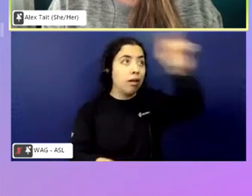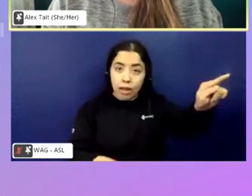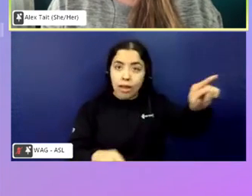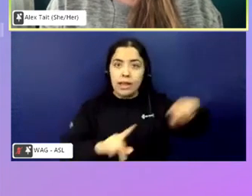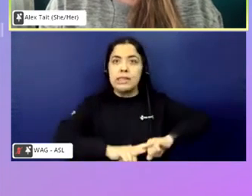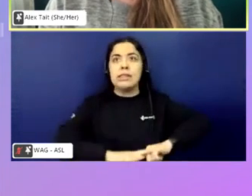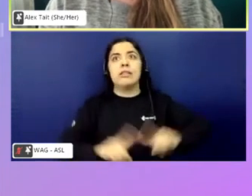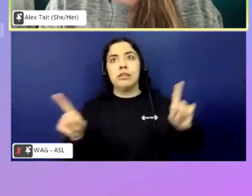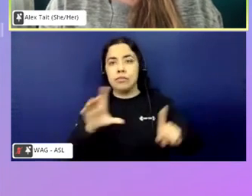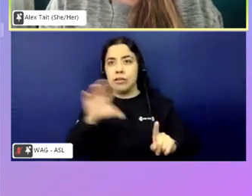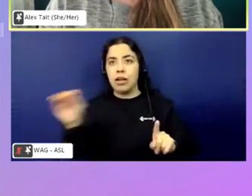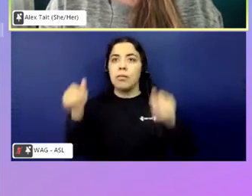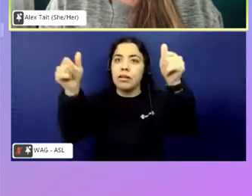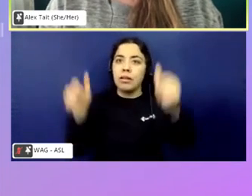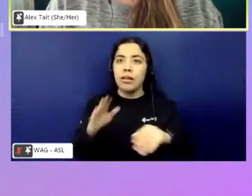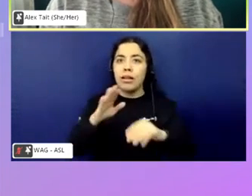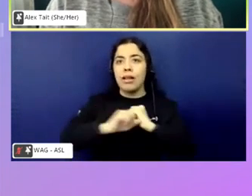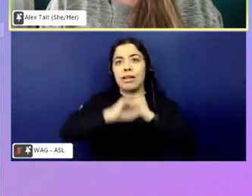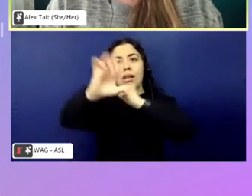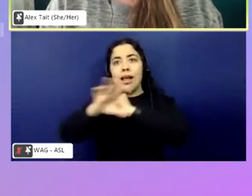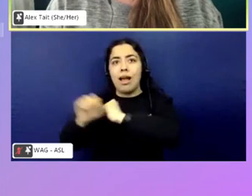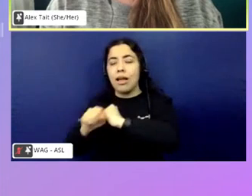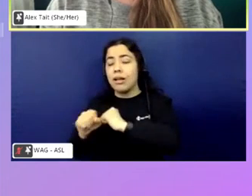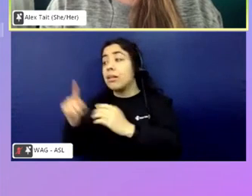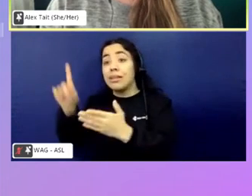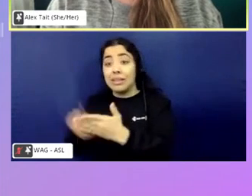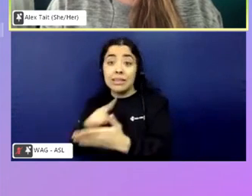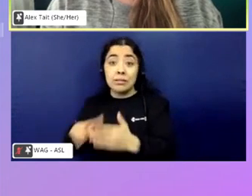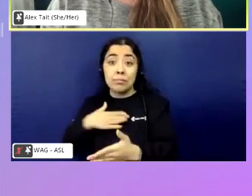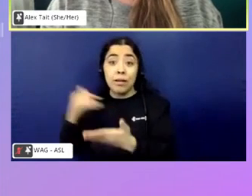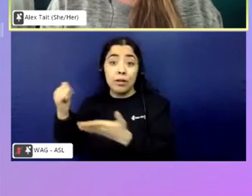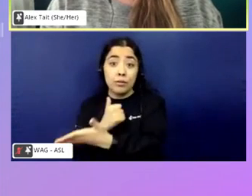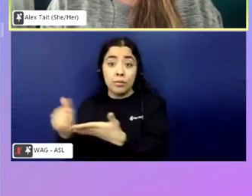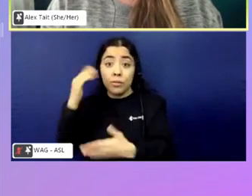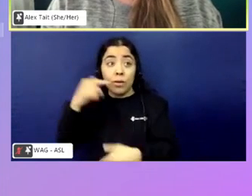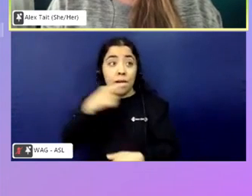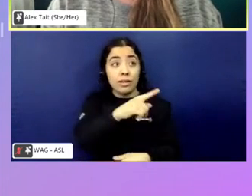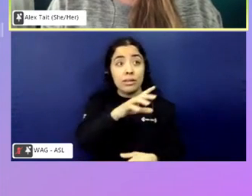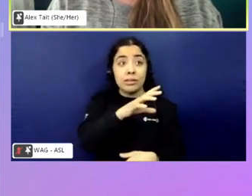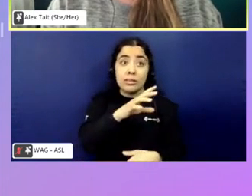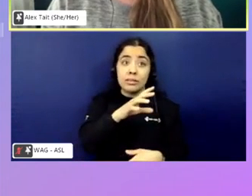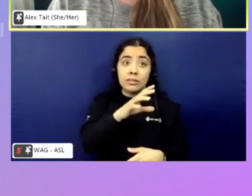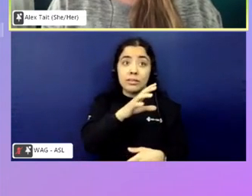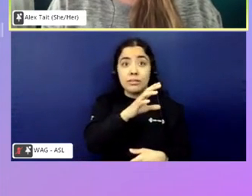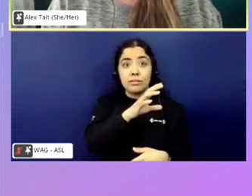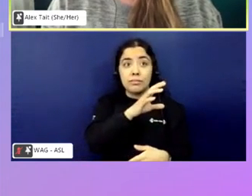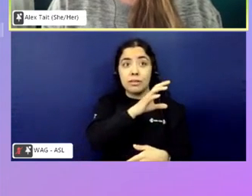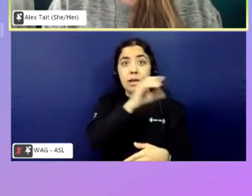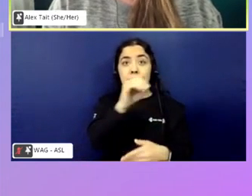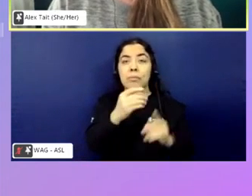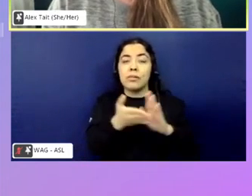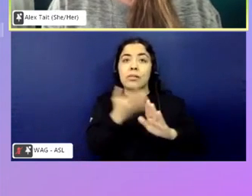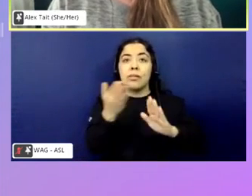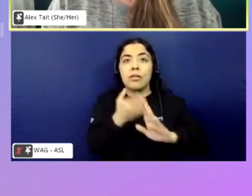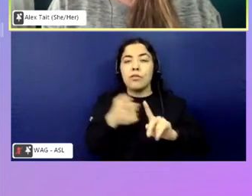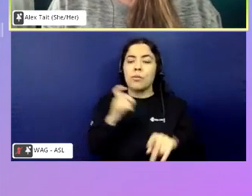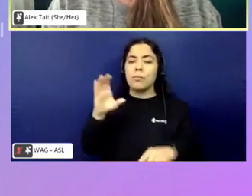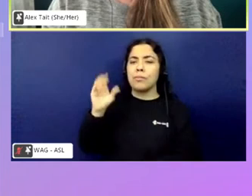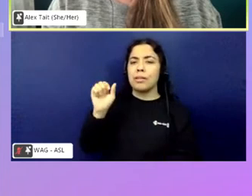find out that I end up paying a completely different company that had posted an ad on the star page. I ended up